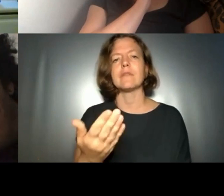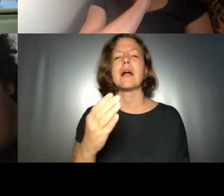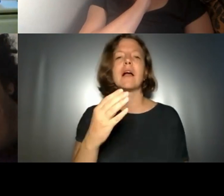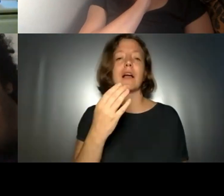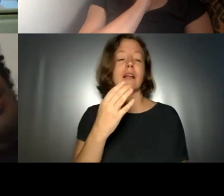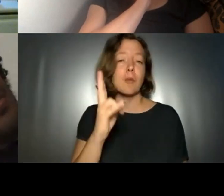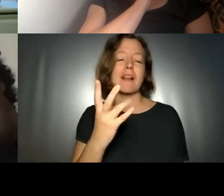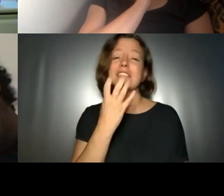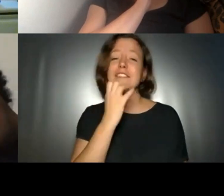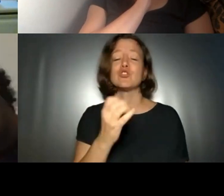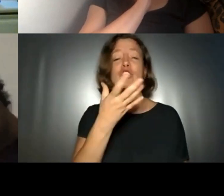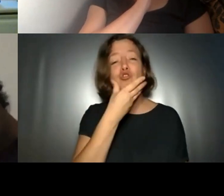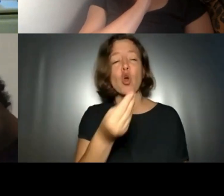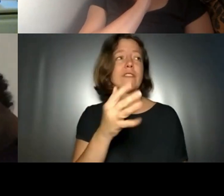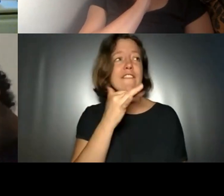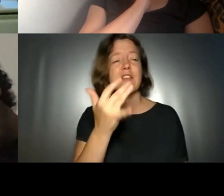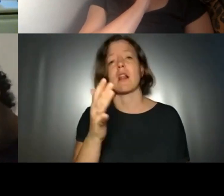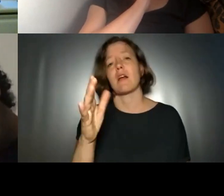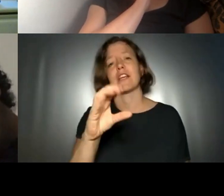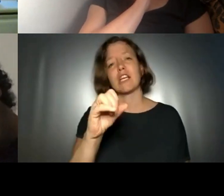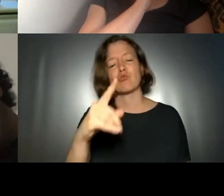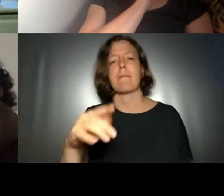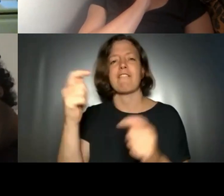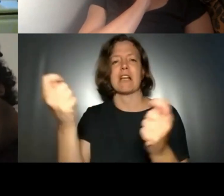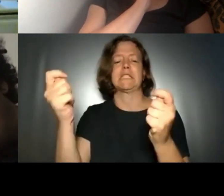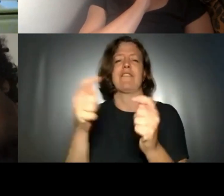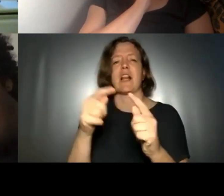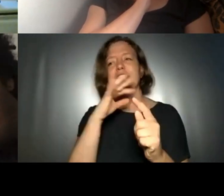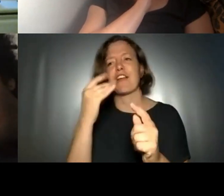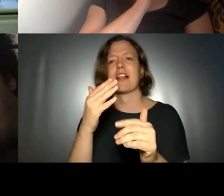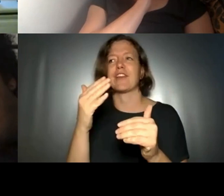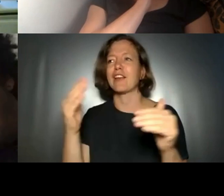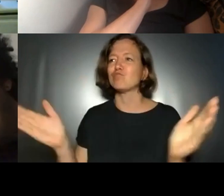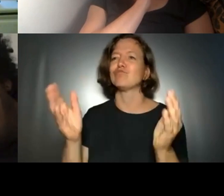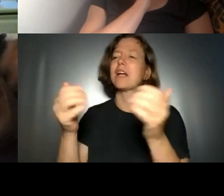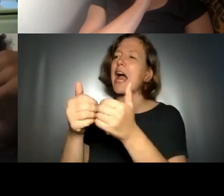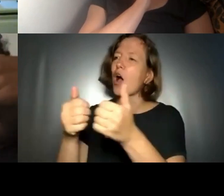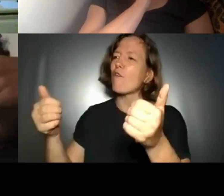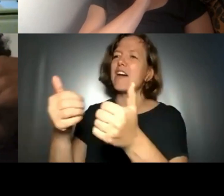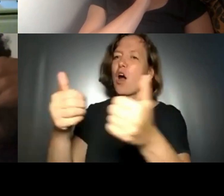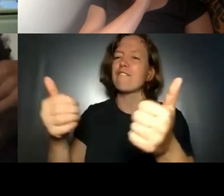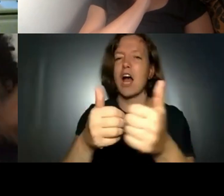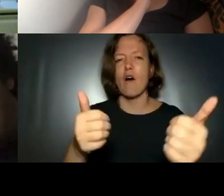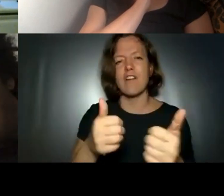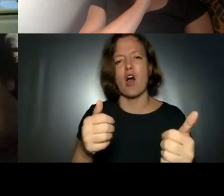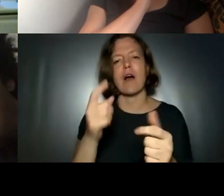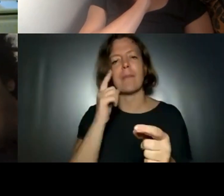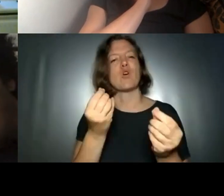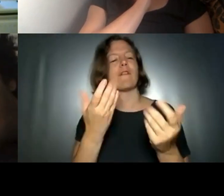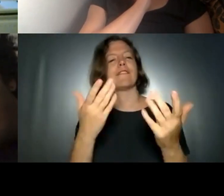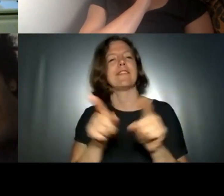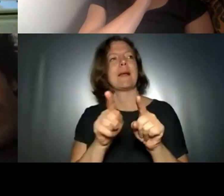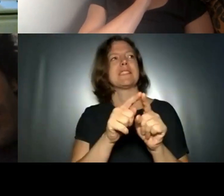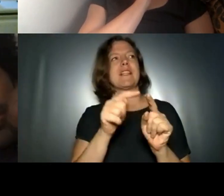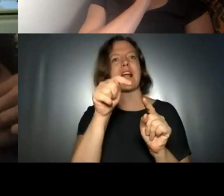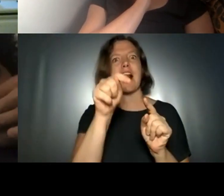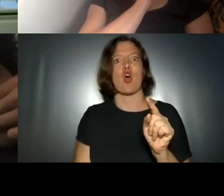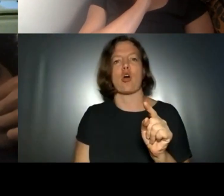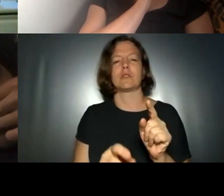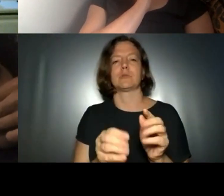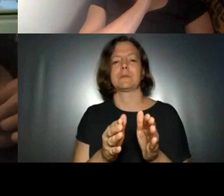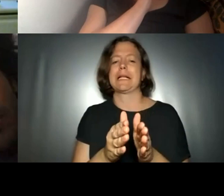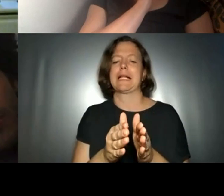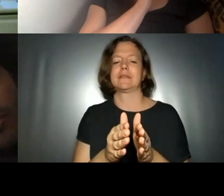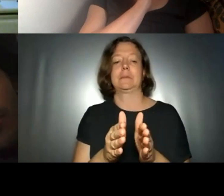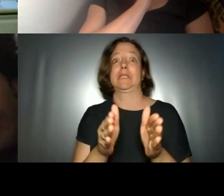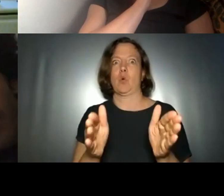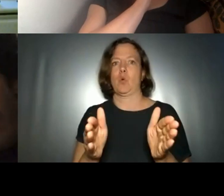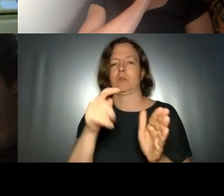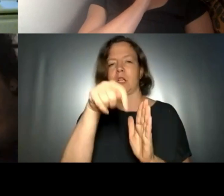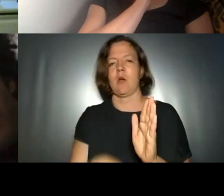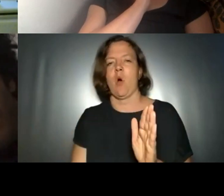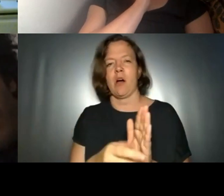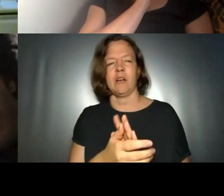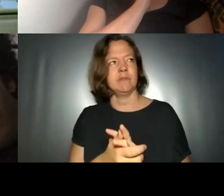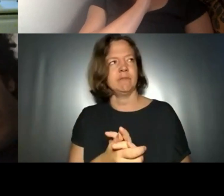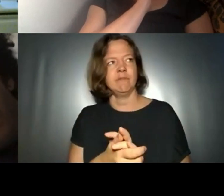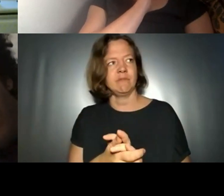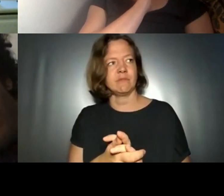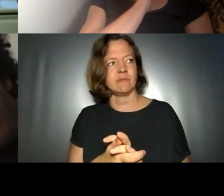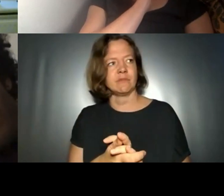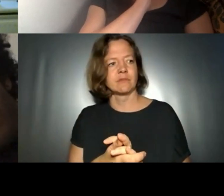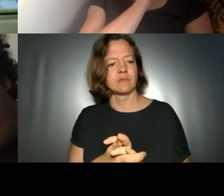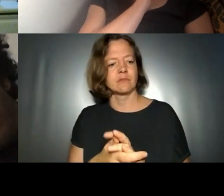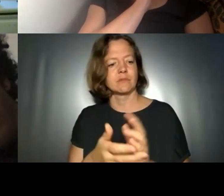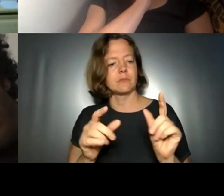to bring these spaces to. But this is a bit of a gap or like a big gap in this theater and performance scene that, yeah,